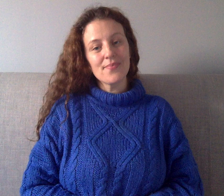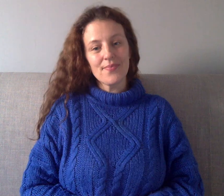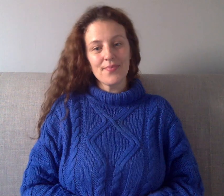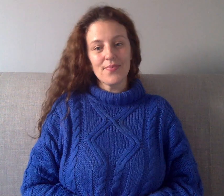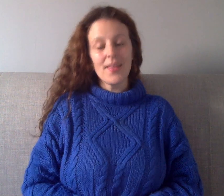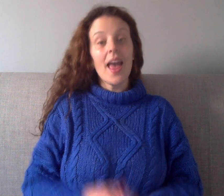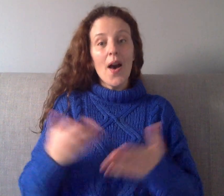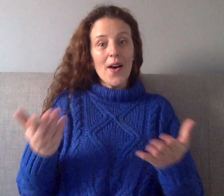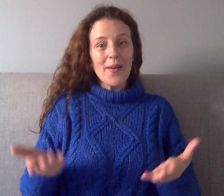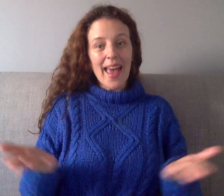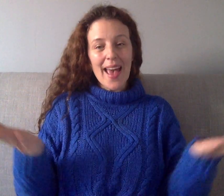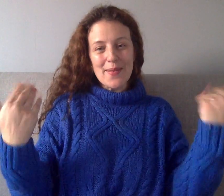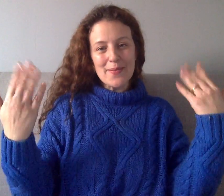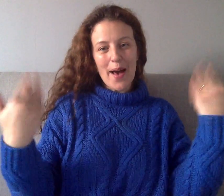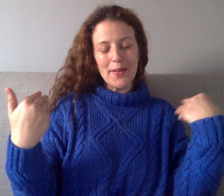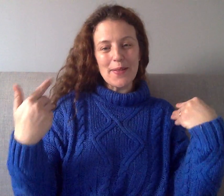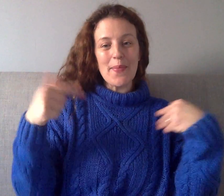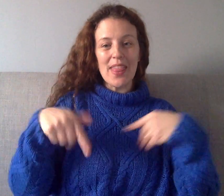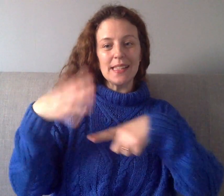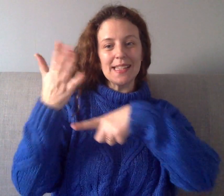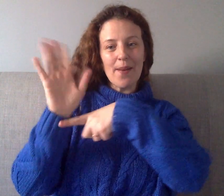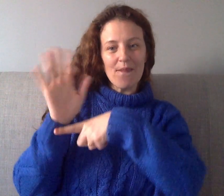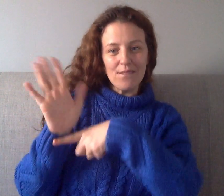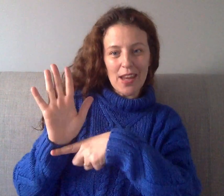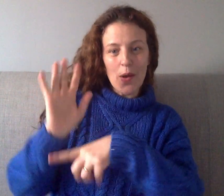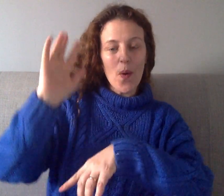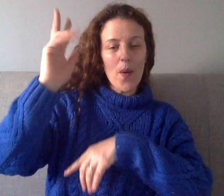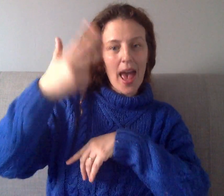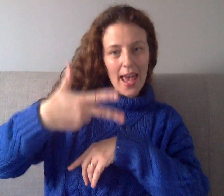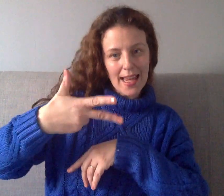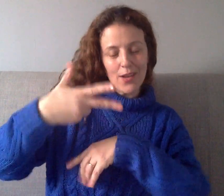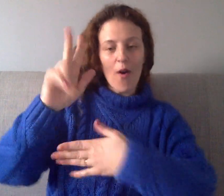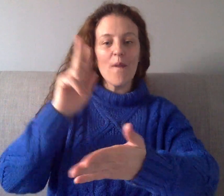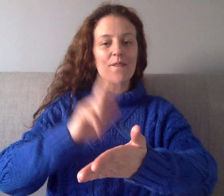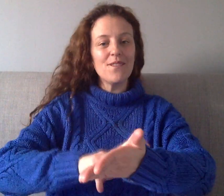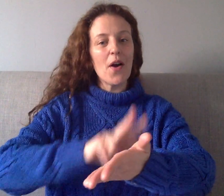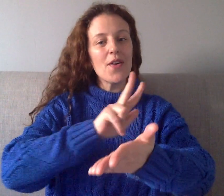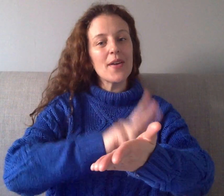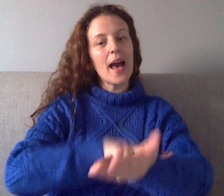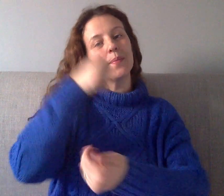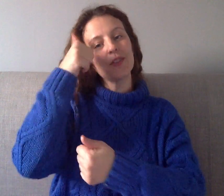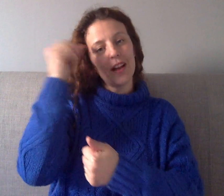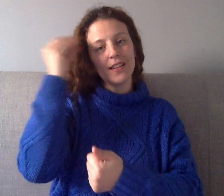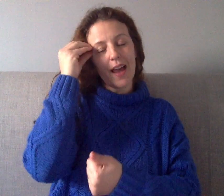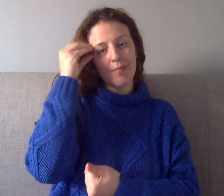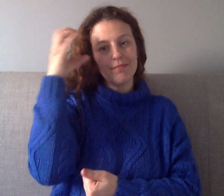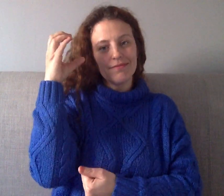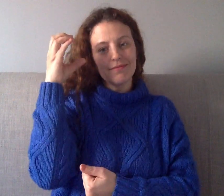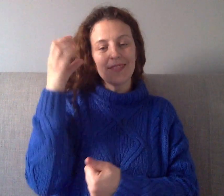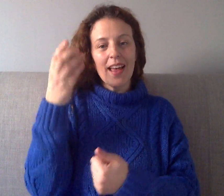Welcome to video 8 of increasing your vocabulary.